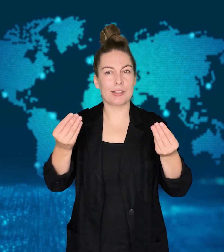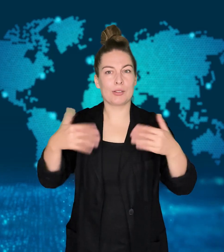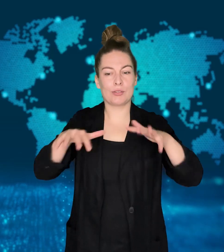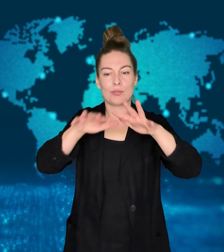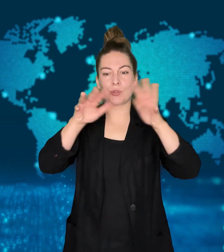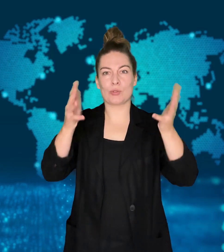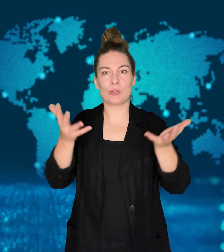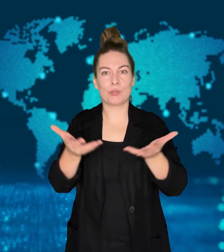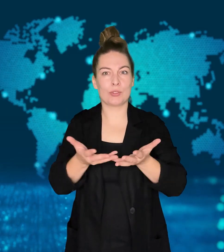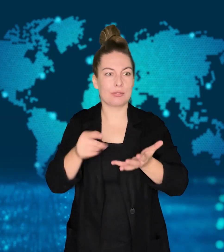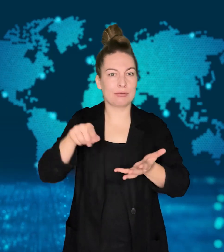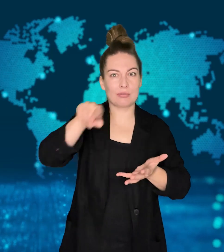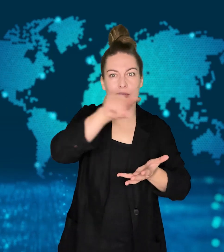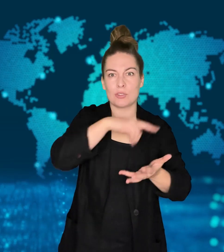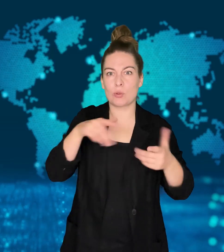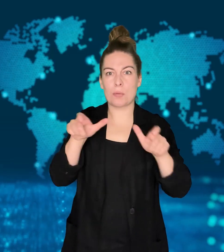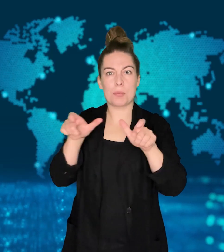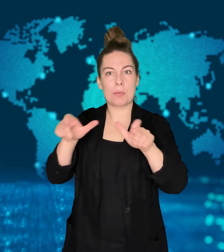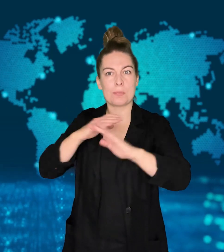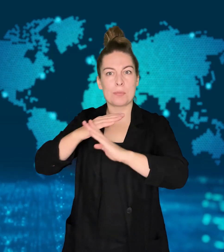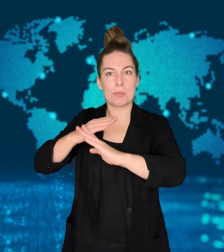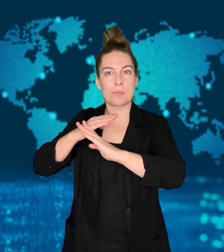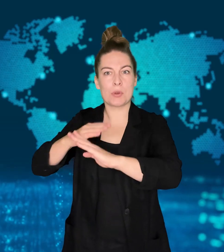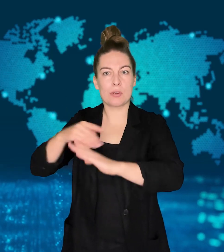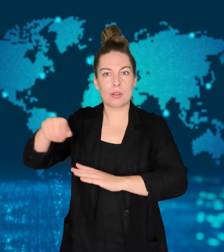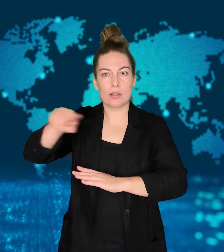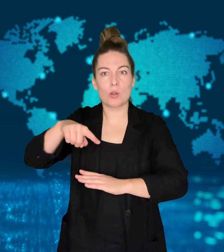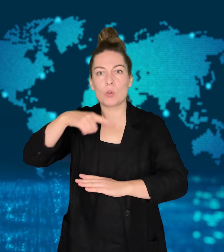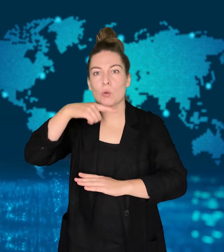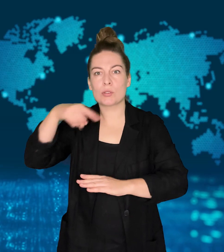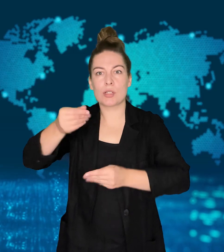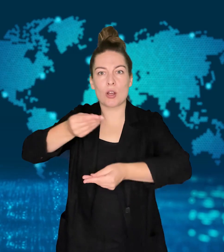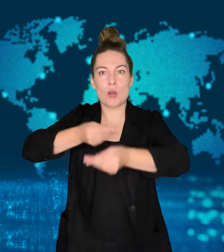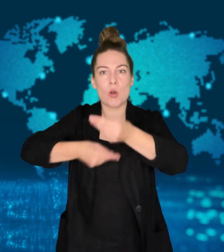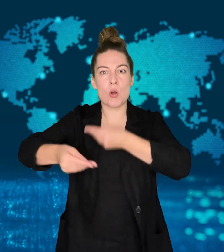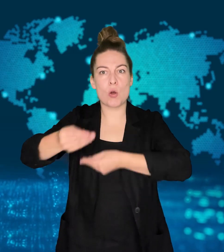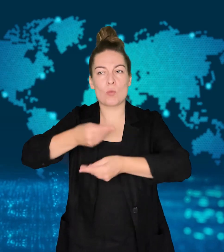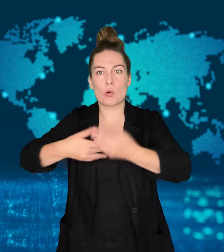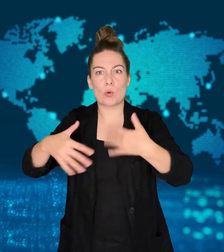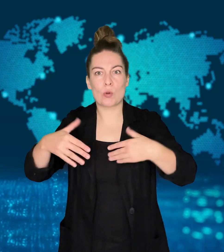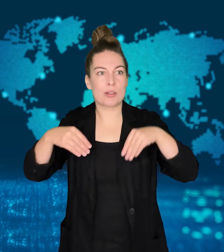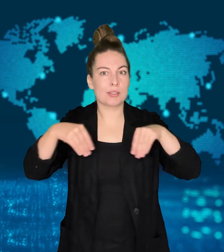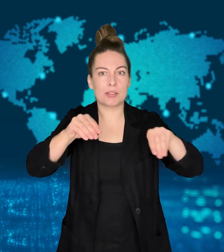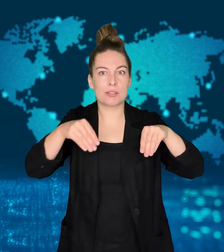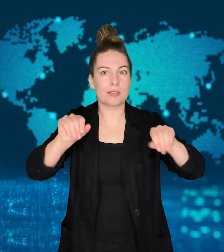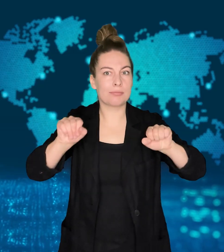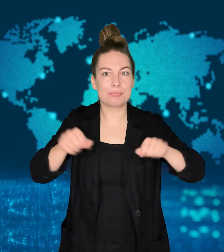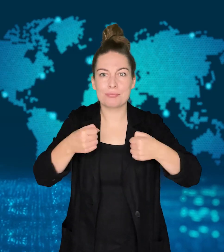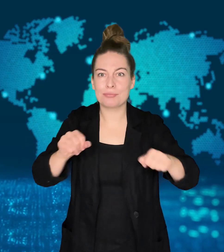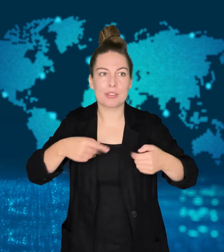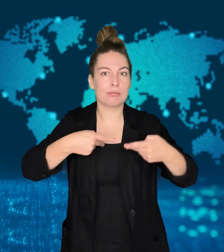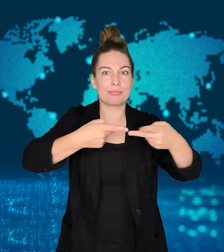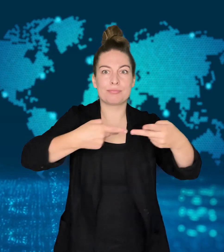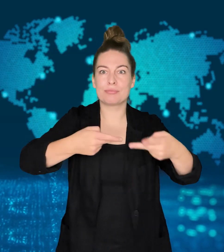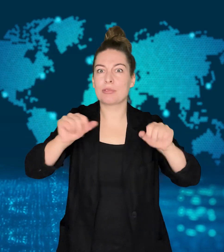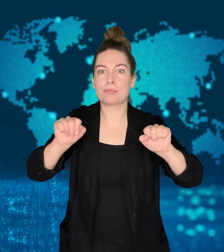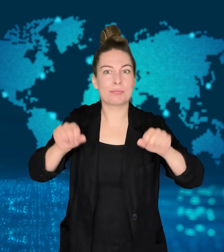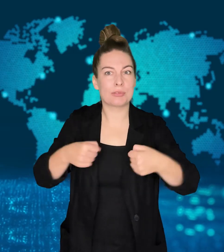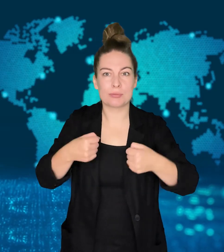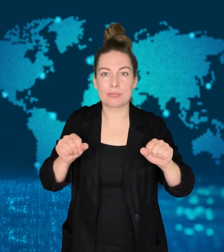its northern provinces.